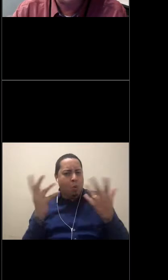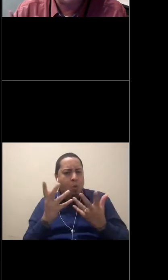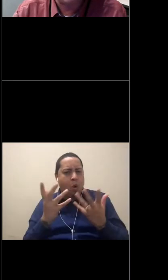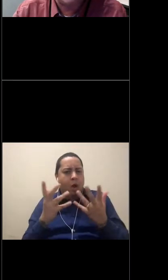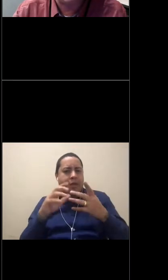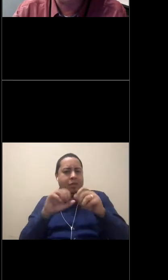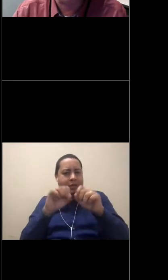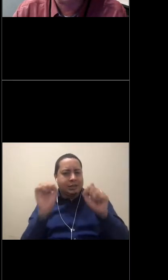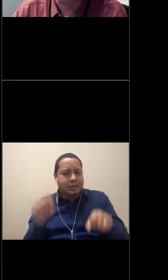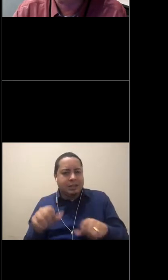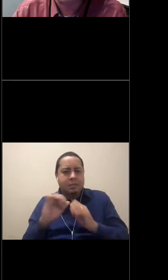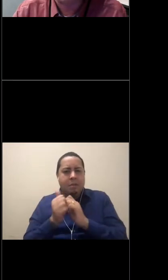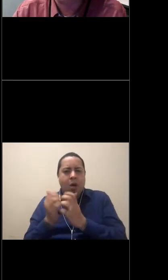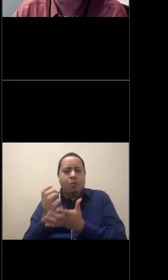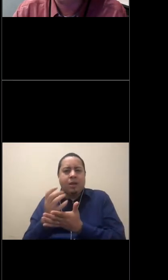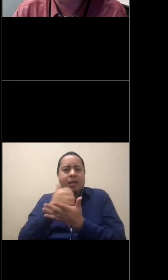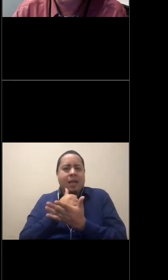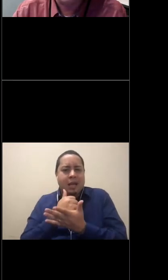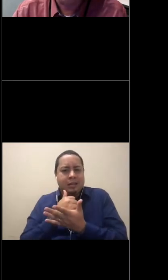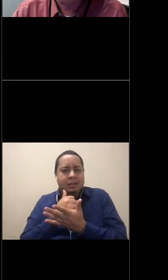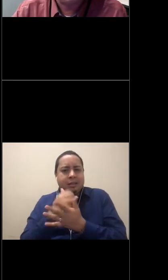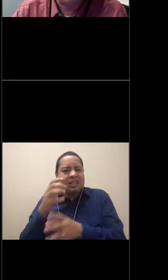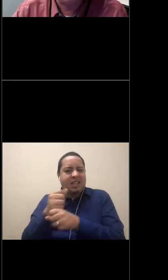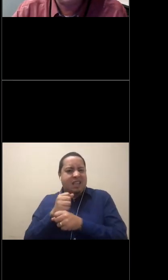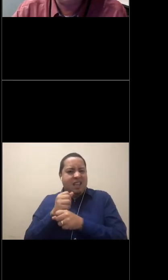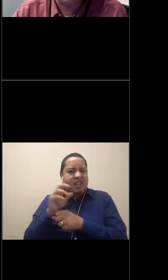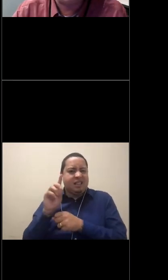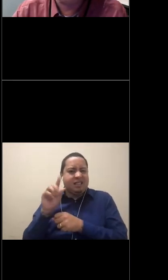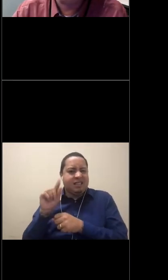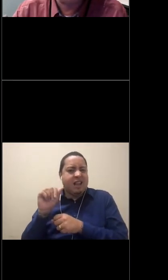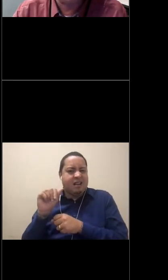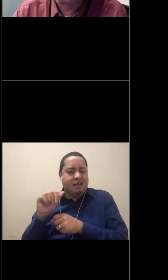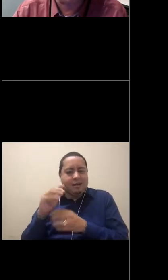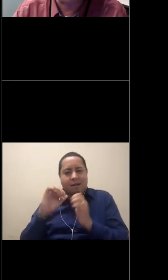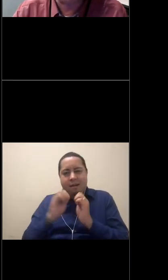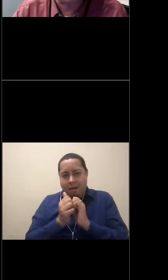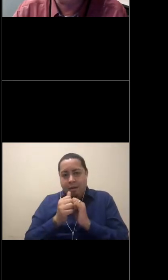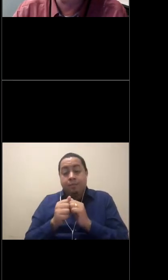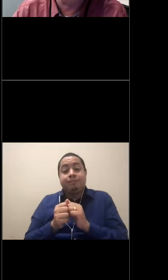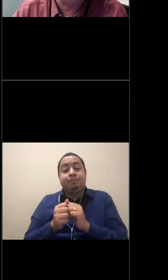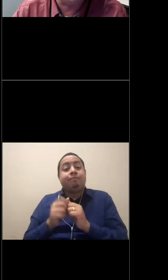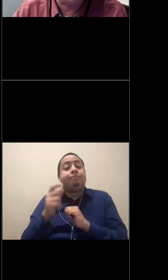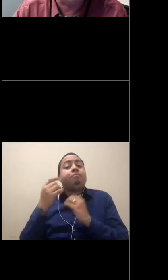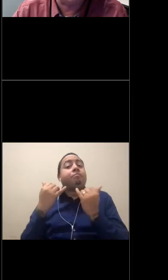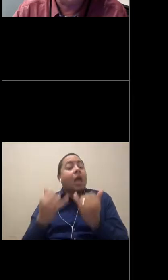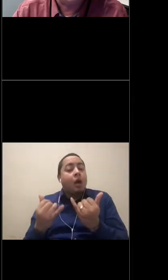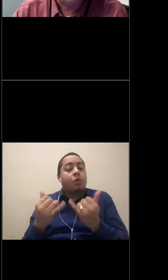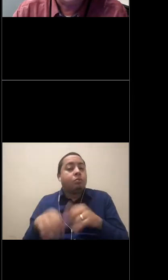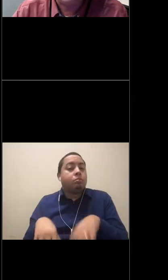how we get the data through our satellite antennas. But now here's the key point. Once we get all this data, what do you do with it?